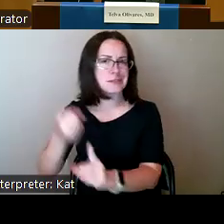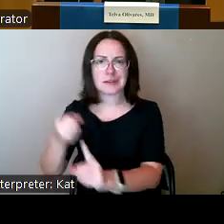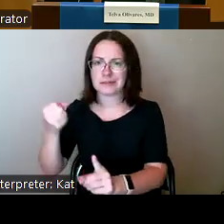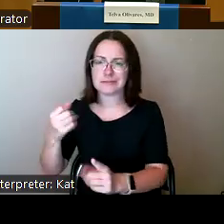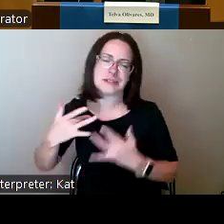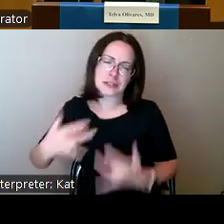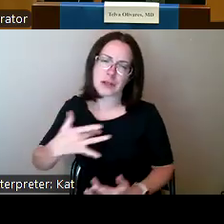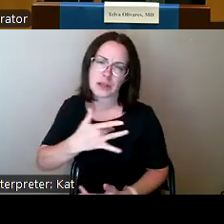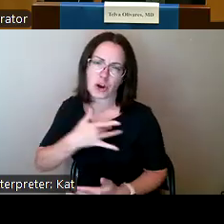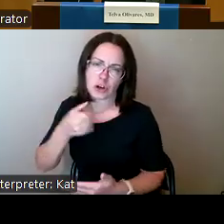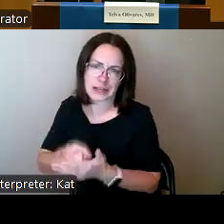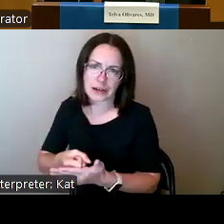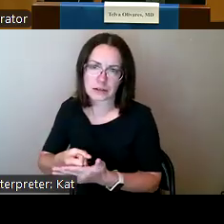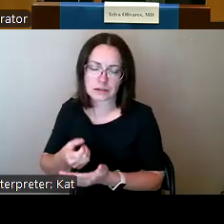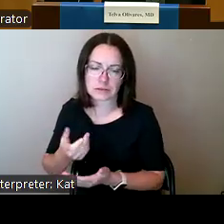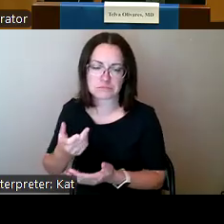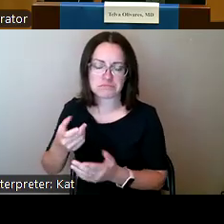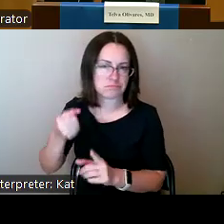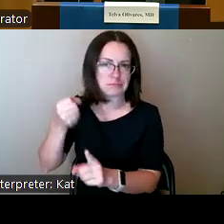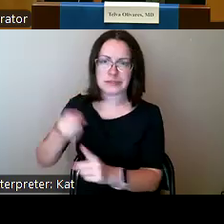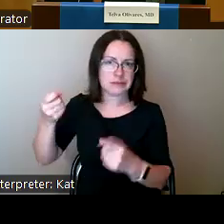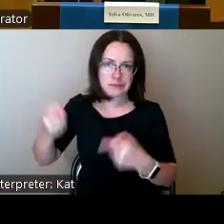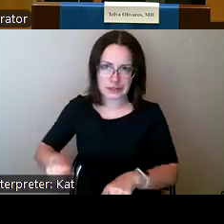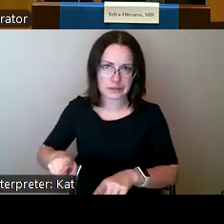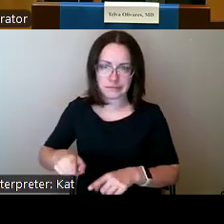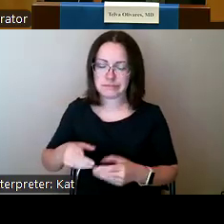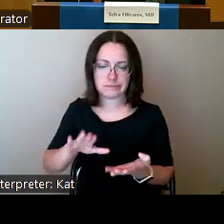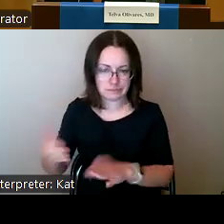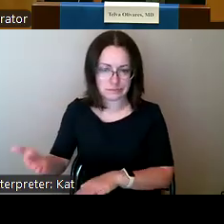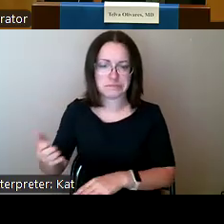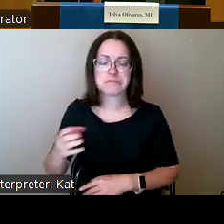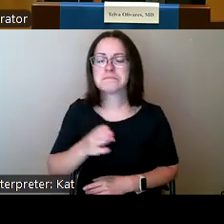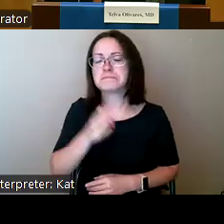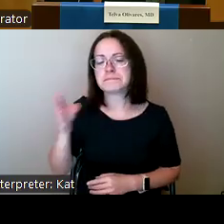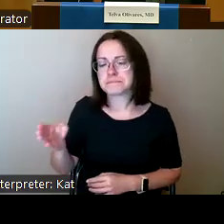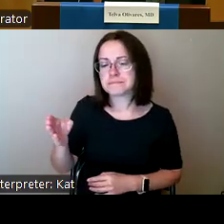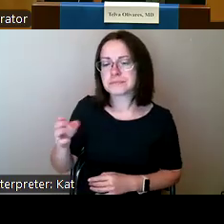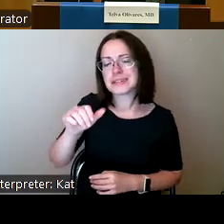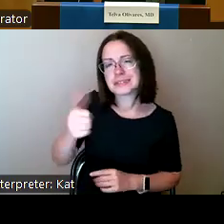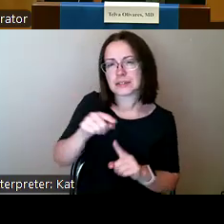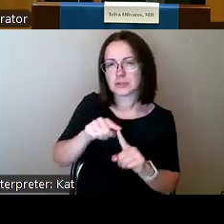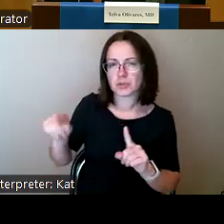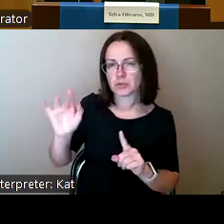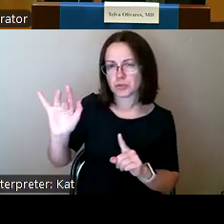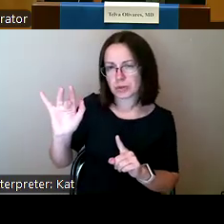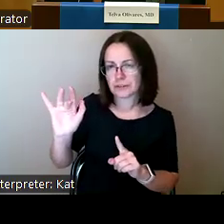deaths, traumatic deaths. Creative language here, 10 to 25% of deaths in the United States,